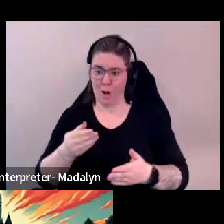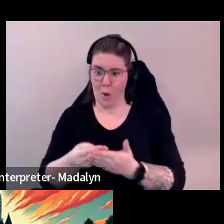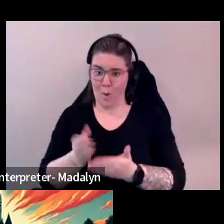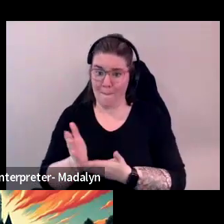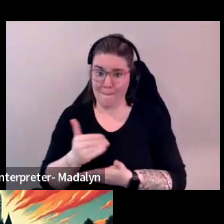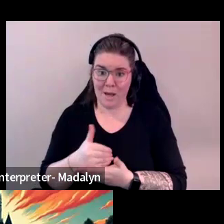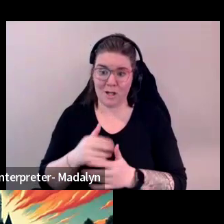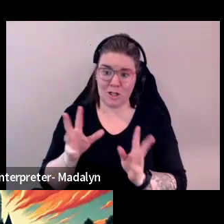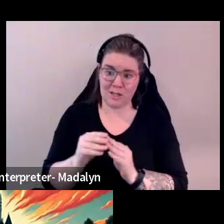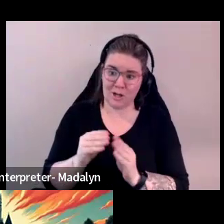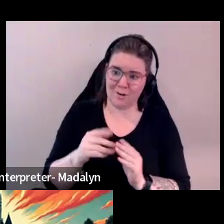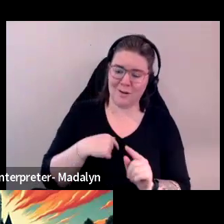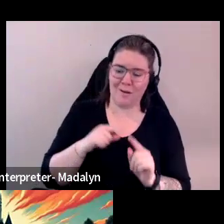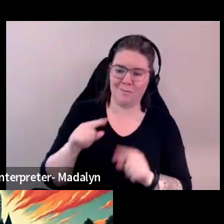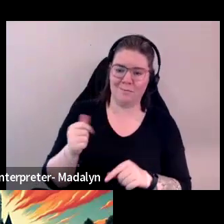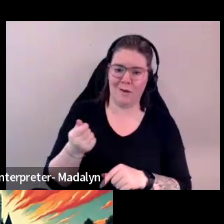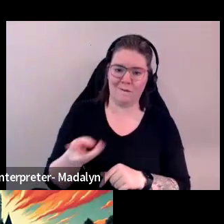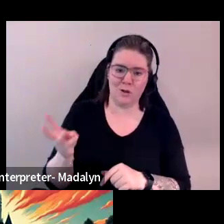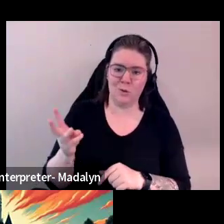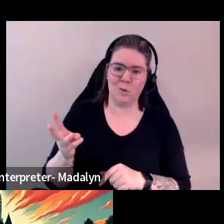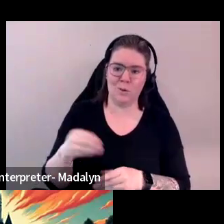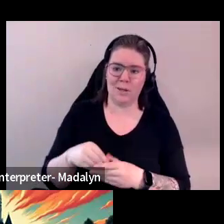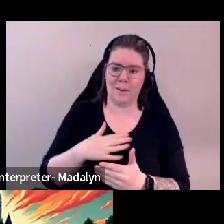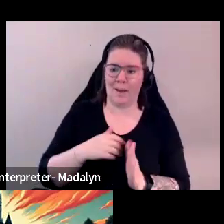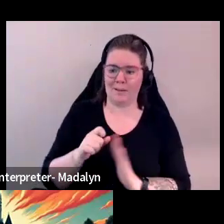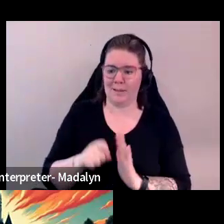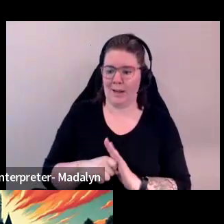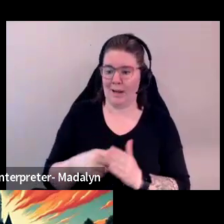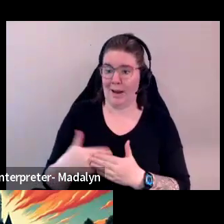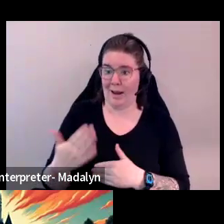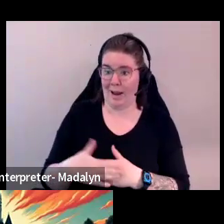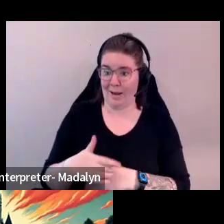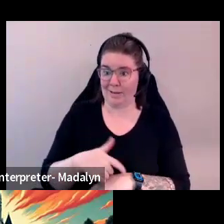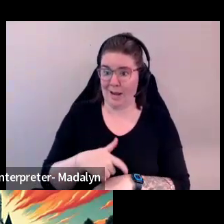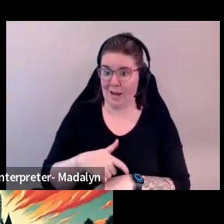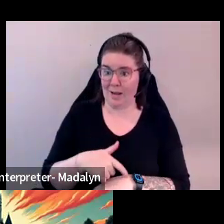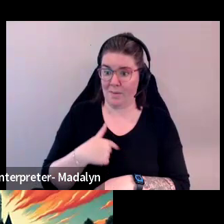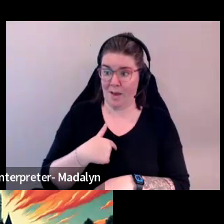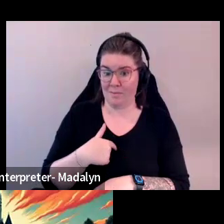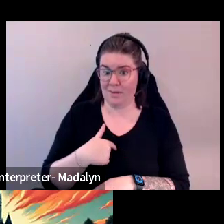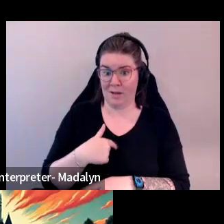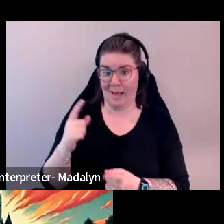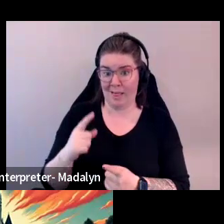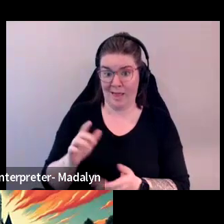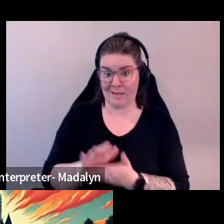Don Posh: I've gone to a couple on my state, and the next time I go I'm gonna be less nice than I was the last 2 times.